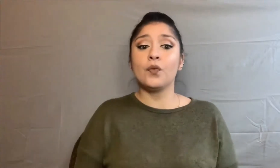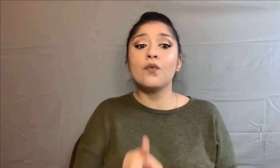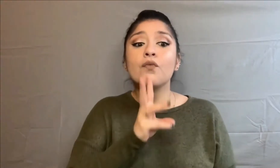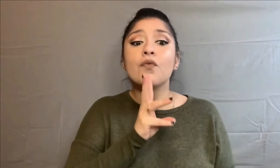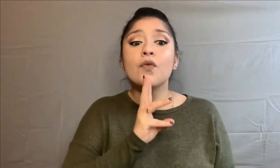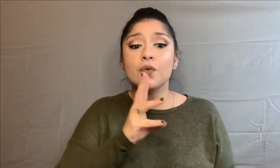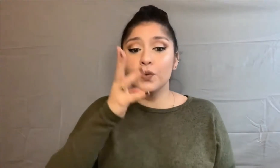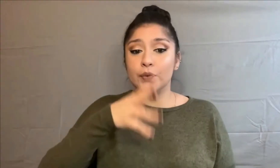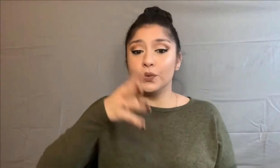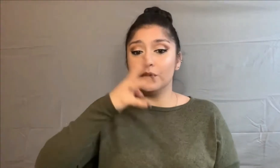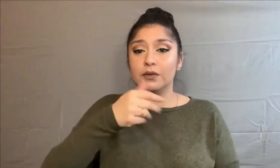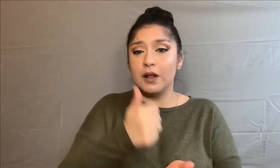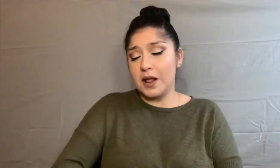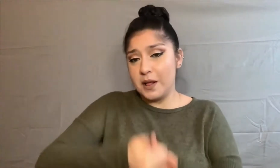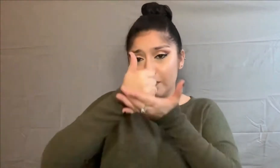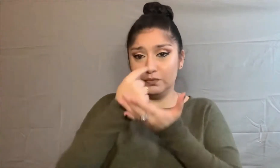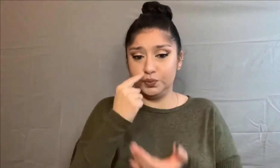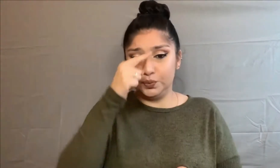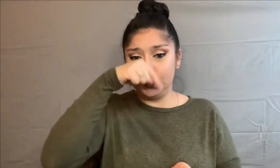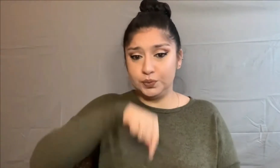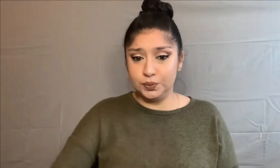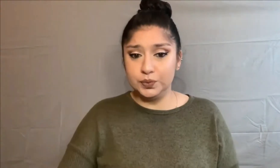you can use a humidifier or nasal flush to help the stuffiness as well.